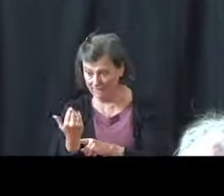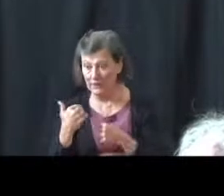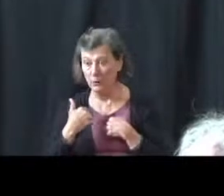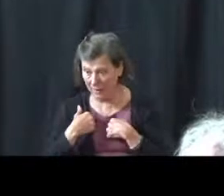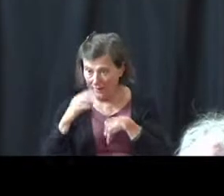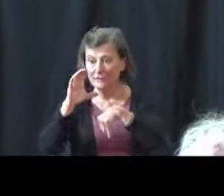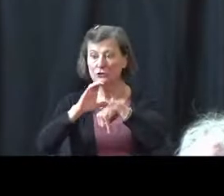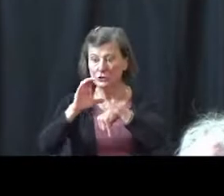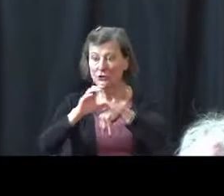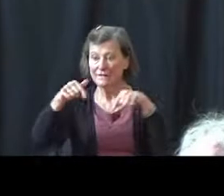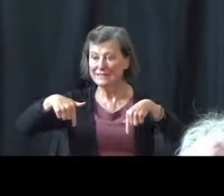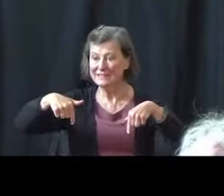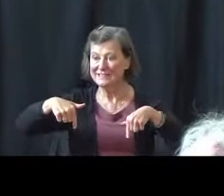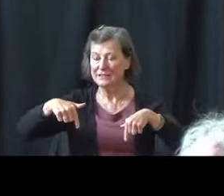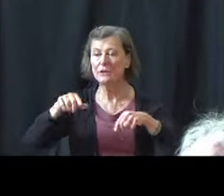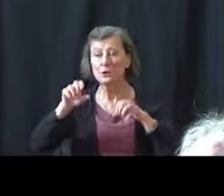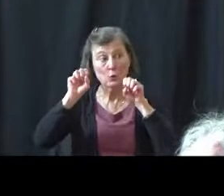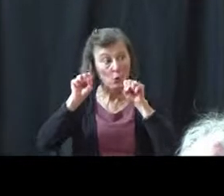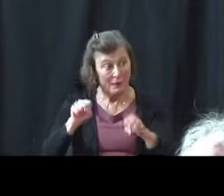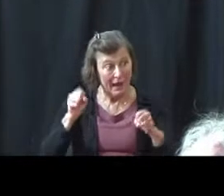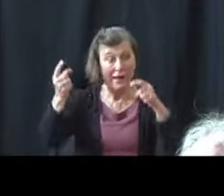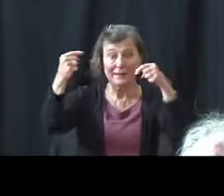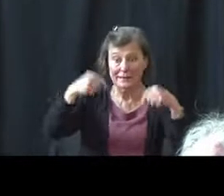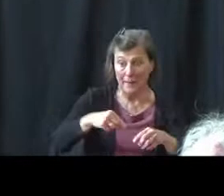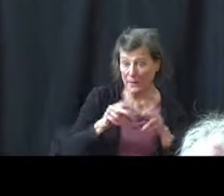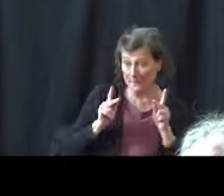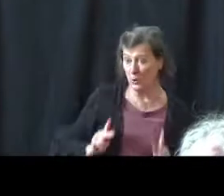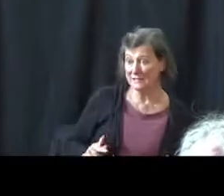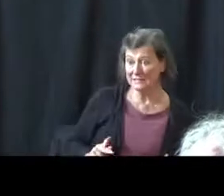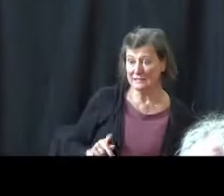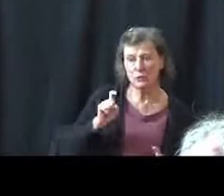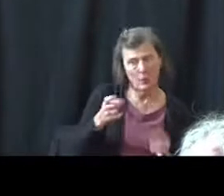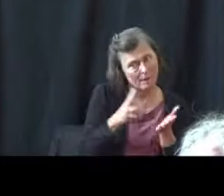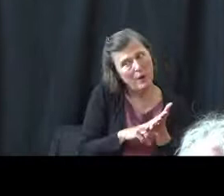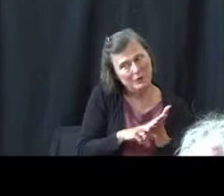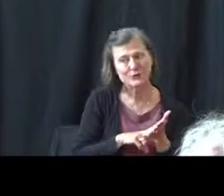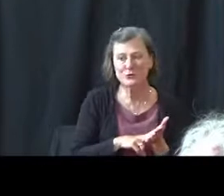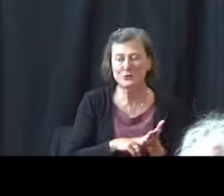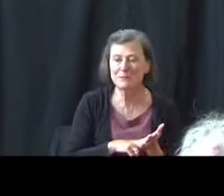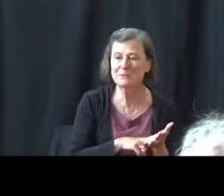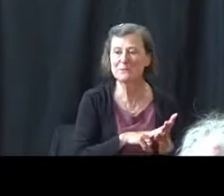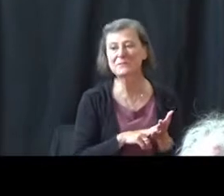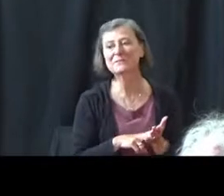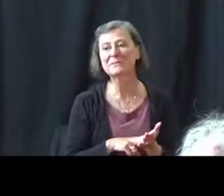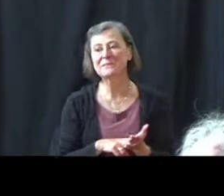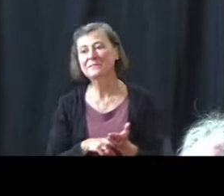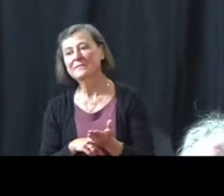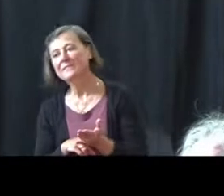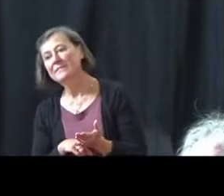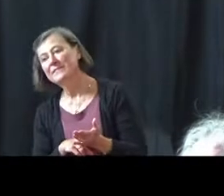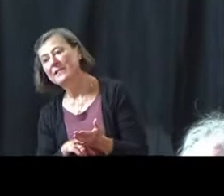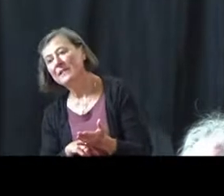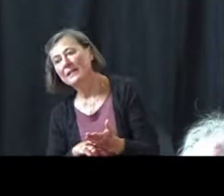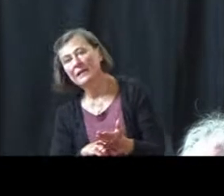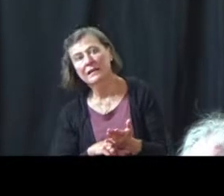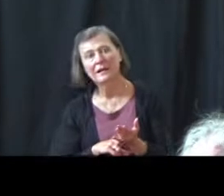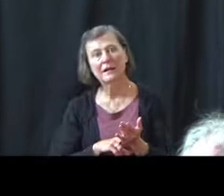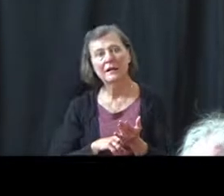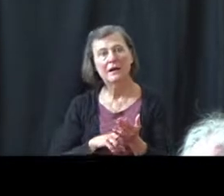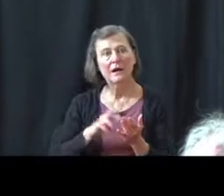So, please you can come in person now. You do need to register though. The art team is looking for some good art.